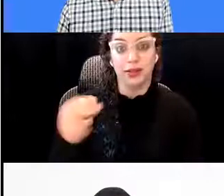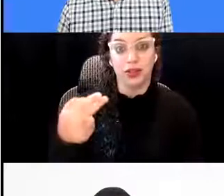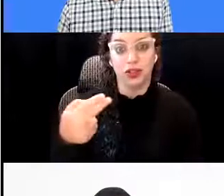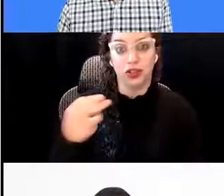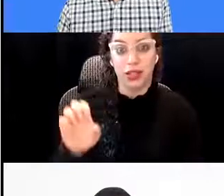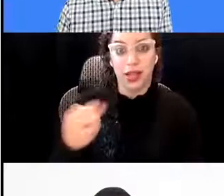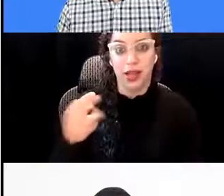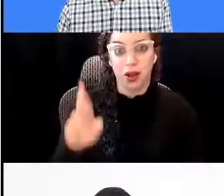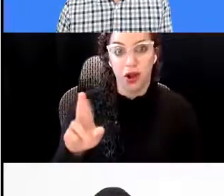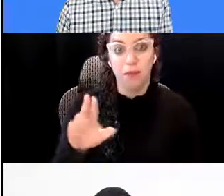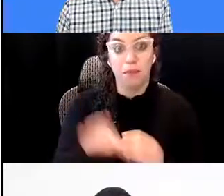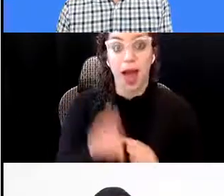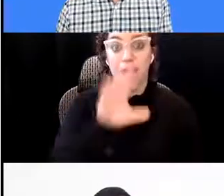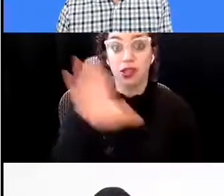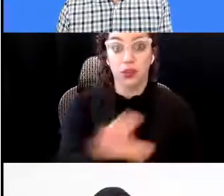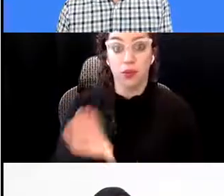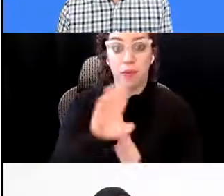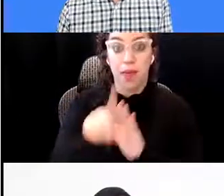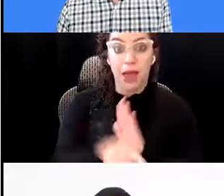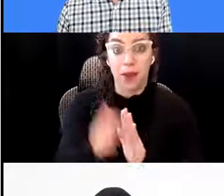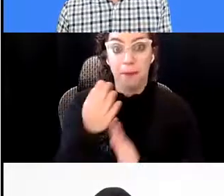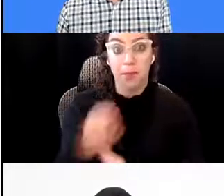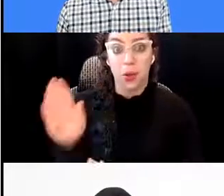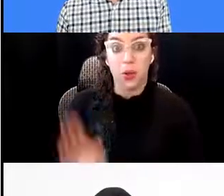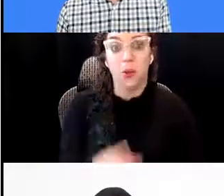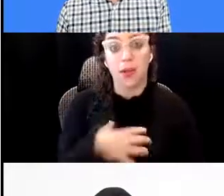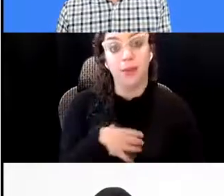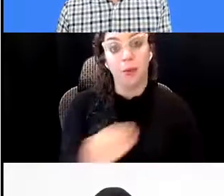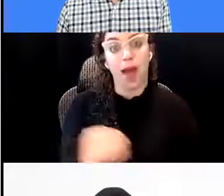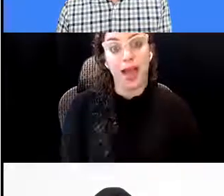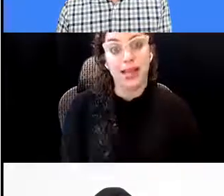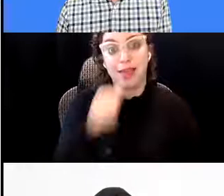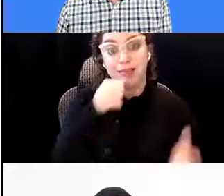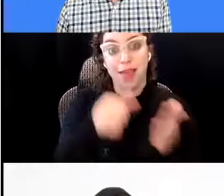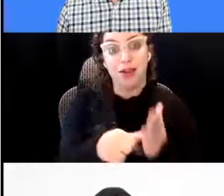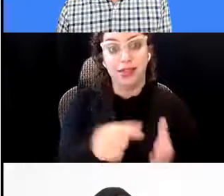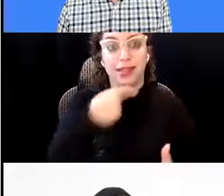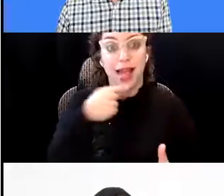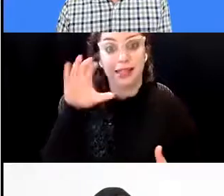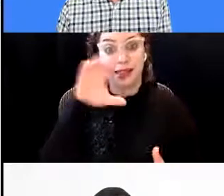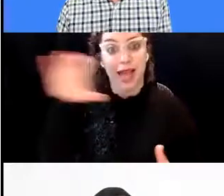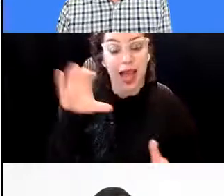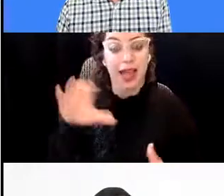My Zoom background is blue with white letters that say "Chinatown Disability Advocacy Project."